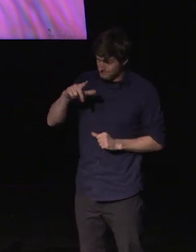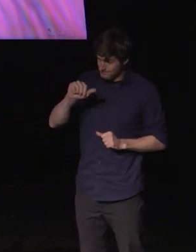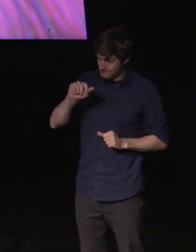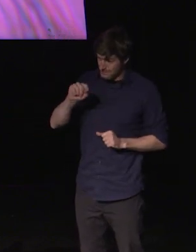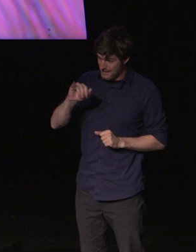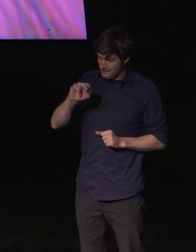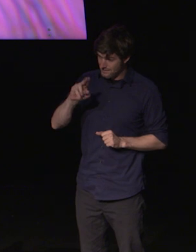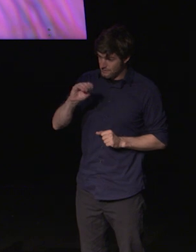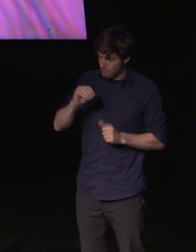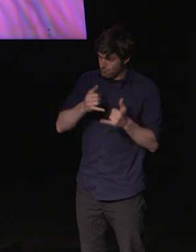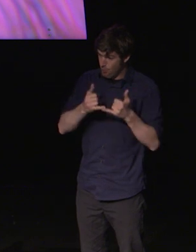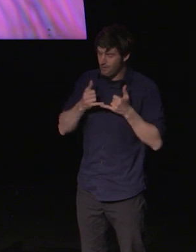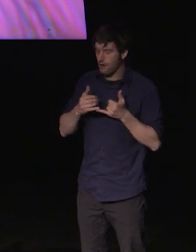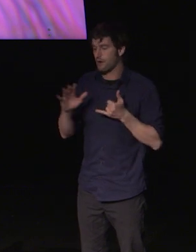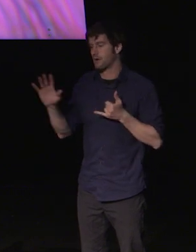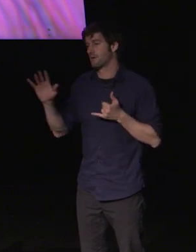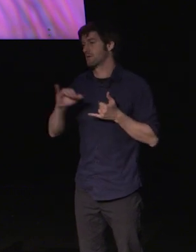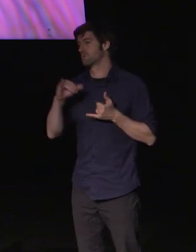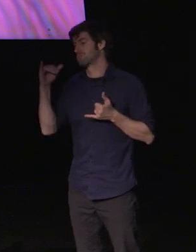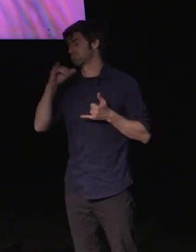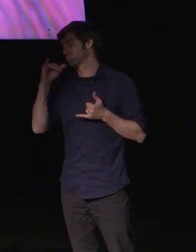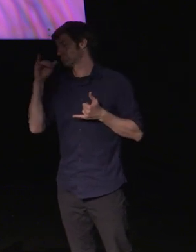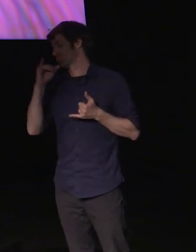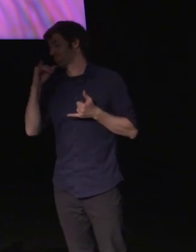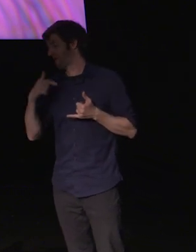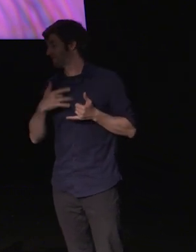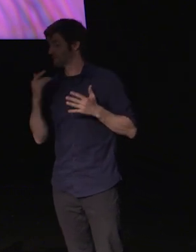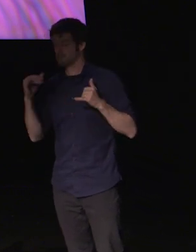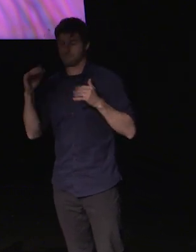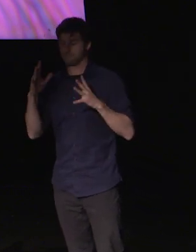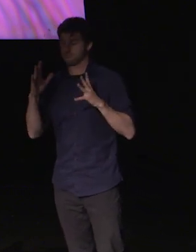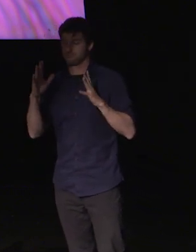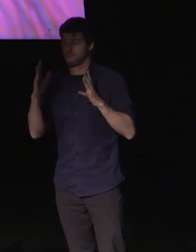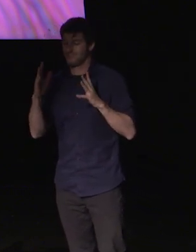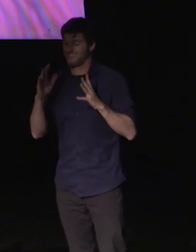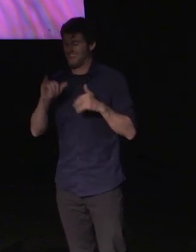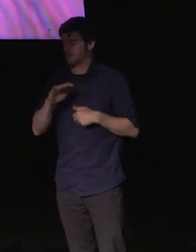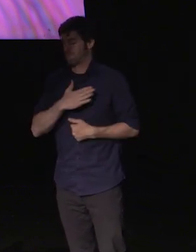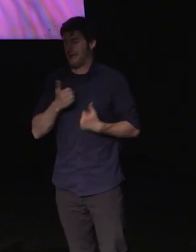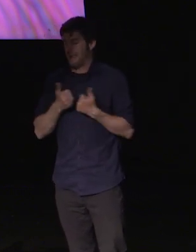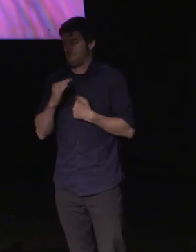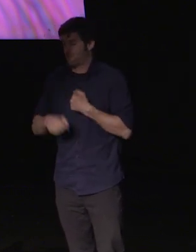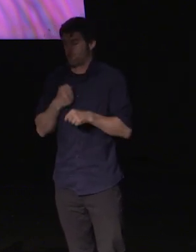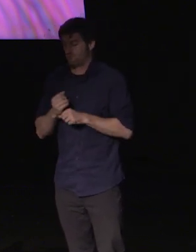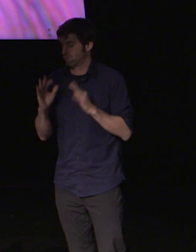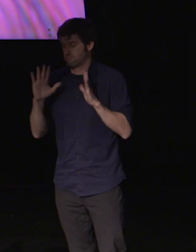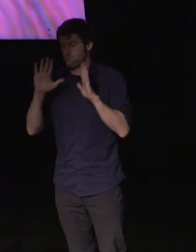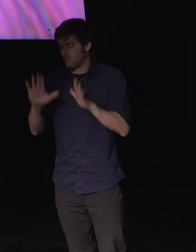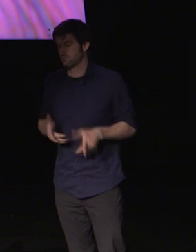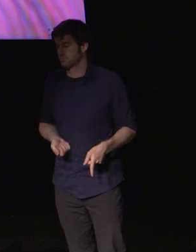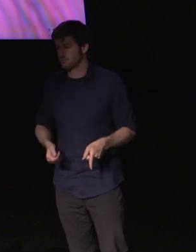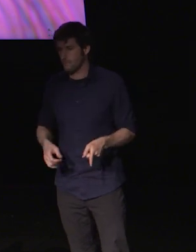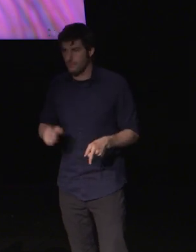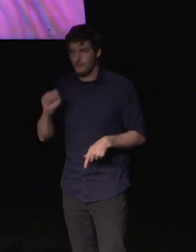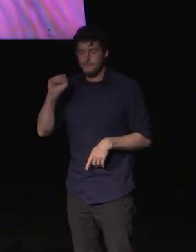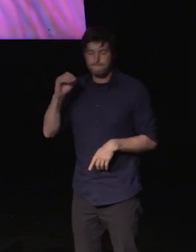Like I said, became my game of the year last year. So, we'll tackle into a little bit more specifics about stuff about our barriers,